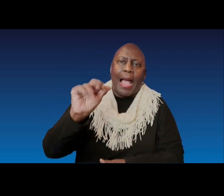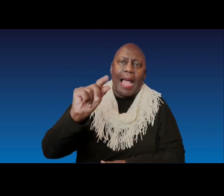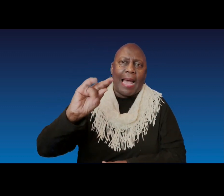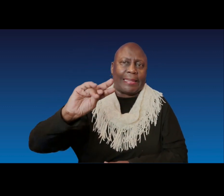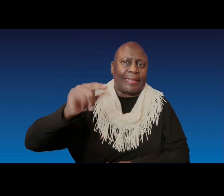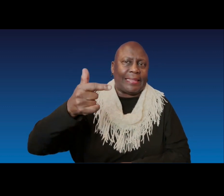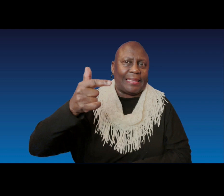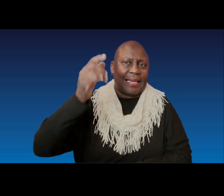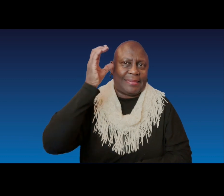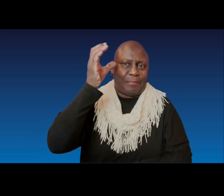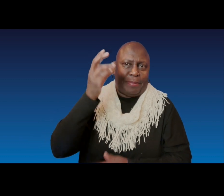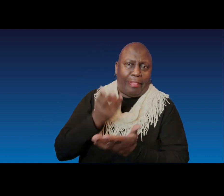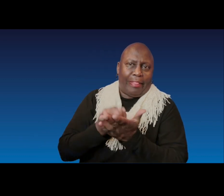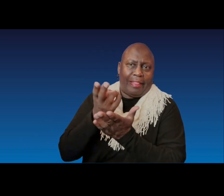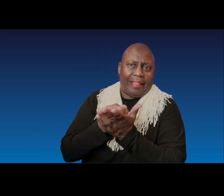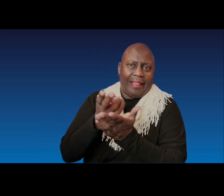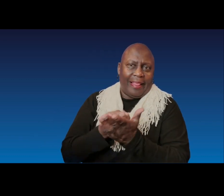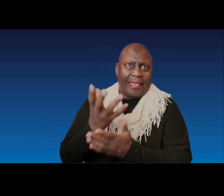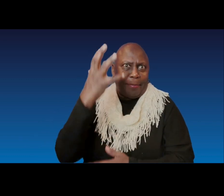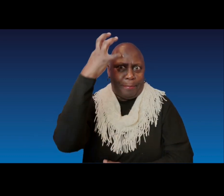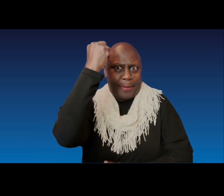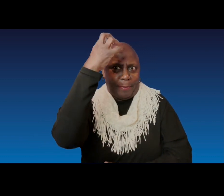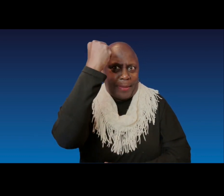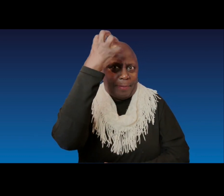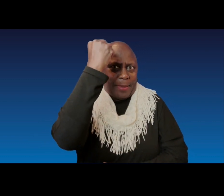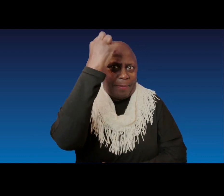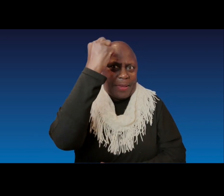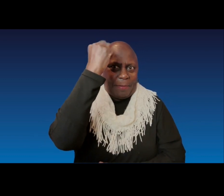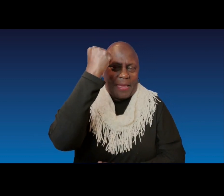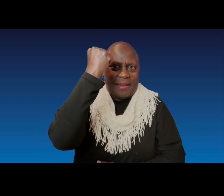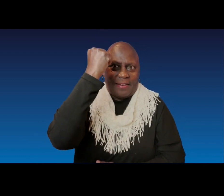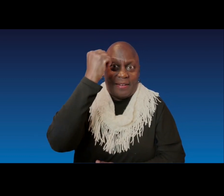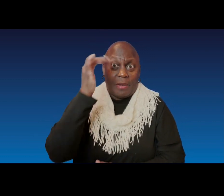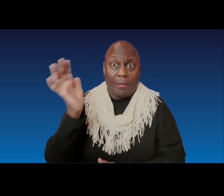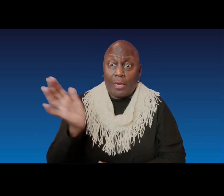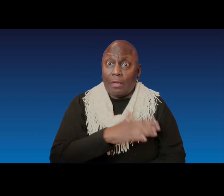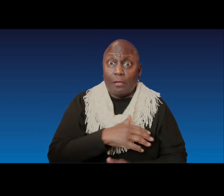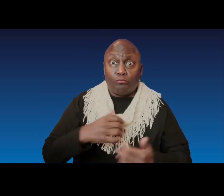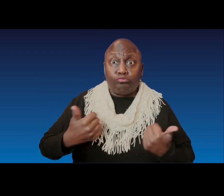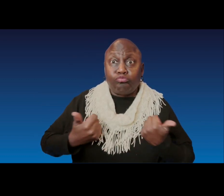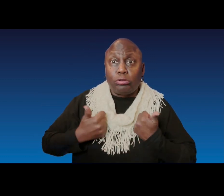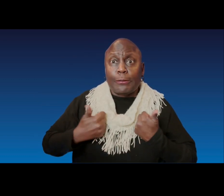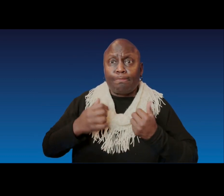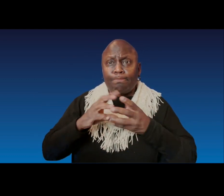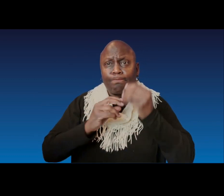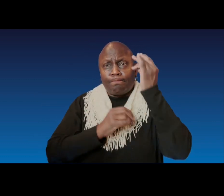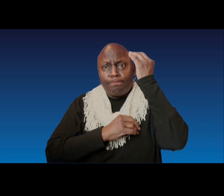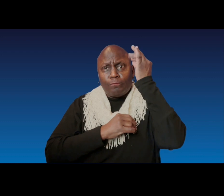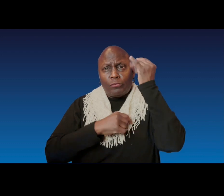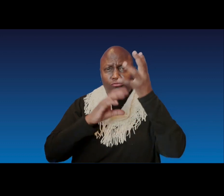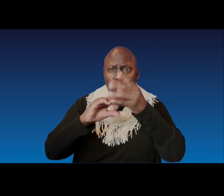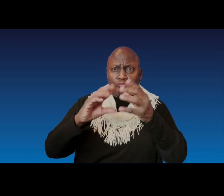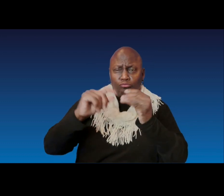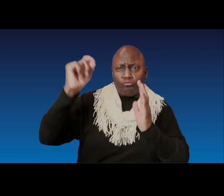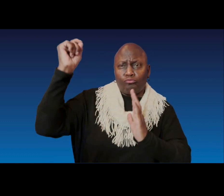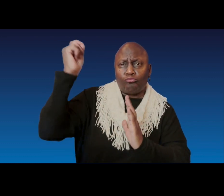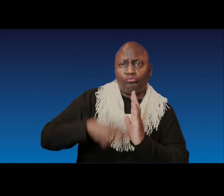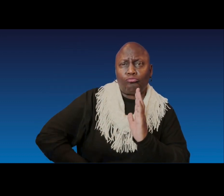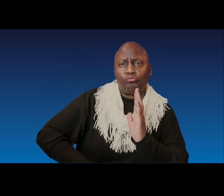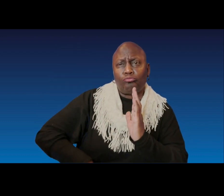That's the banking concept at work. That means they'll find it challenging to creatively think